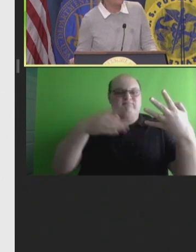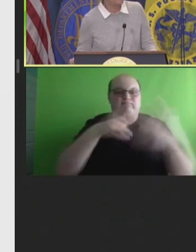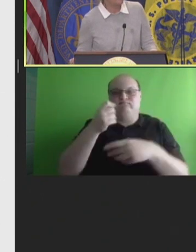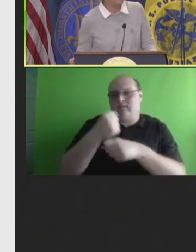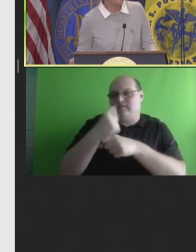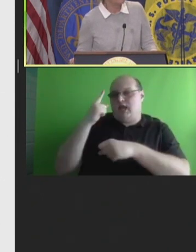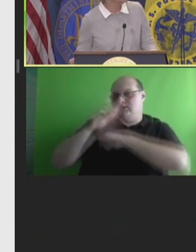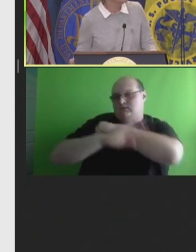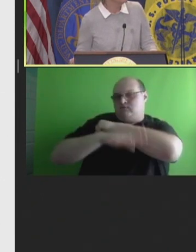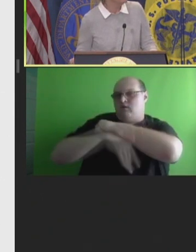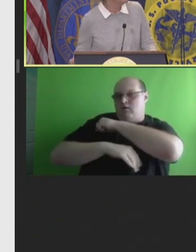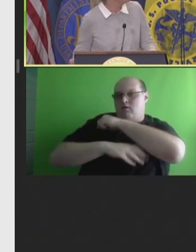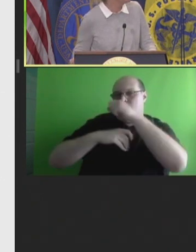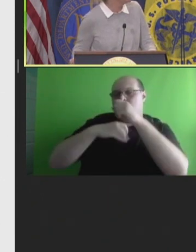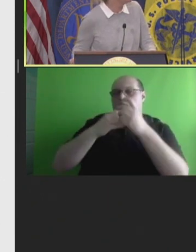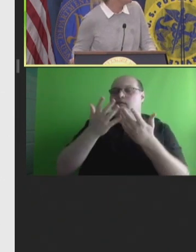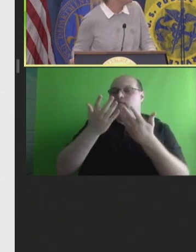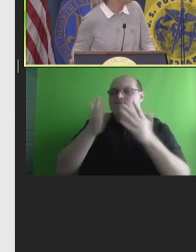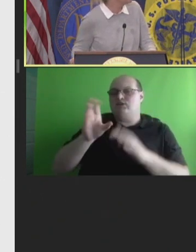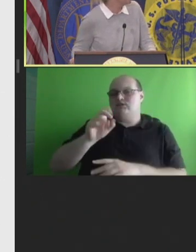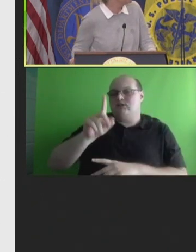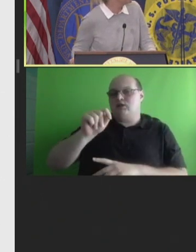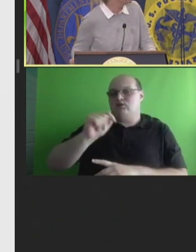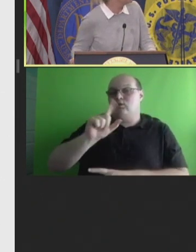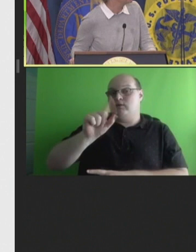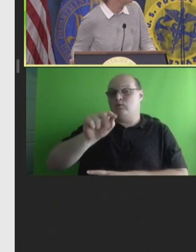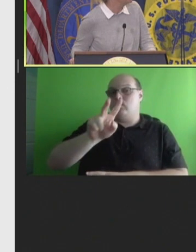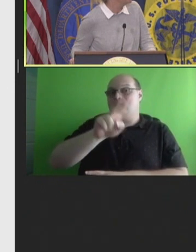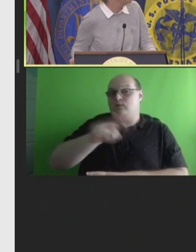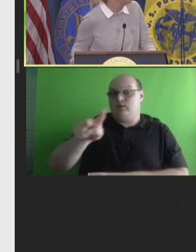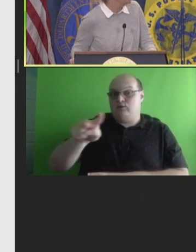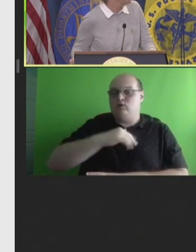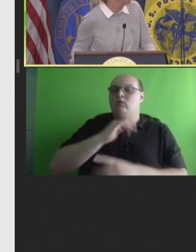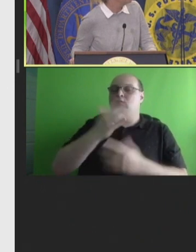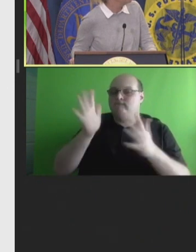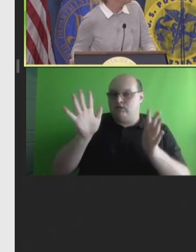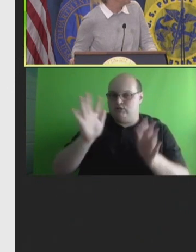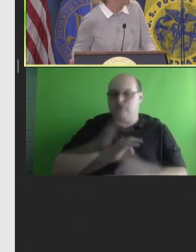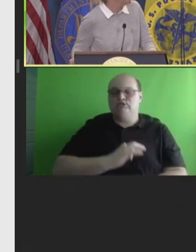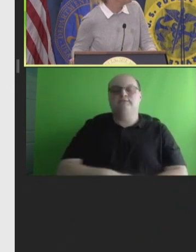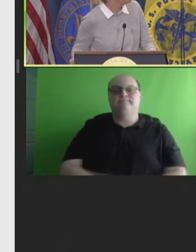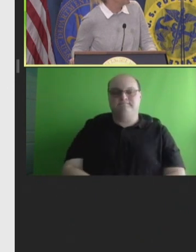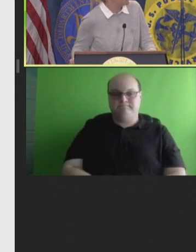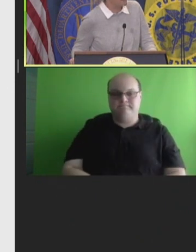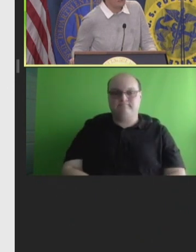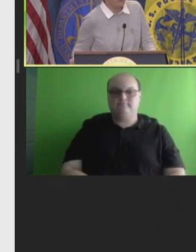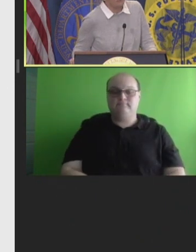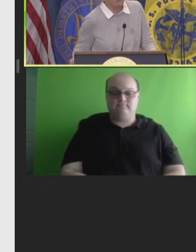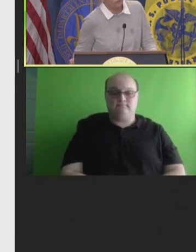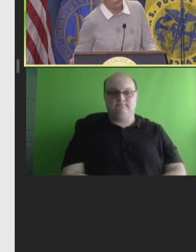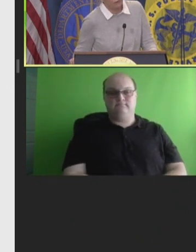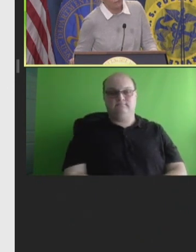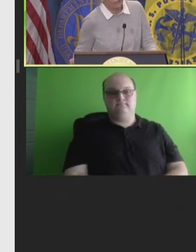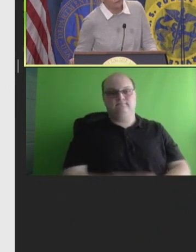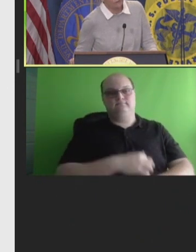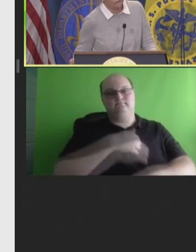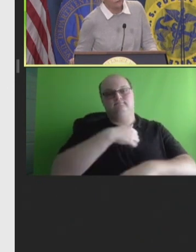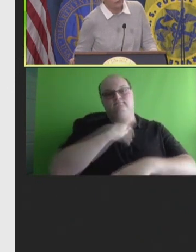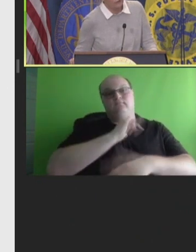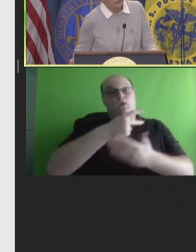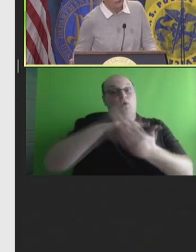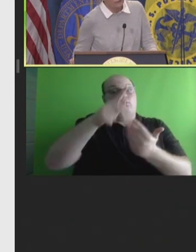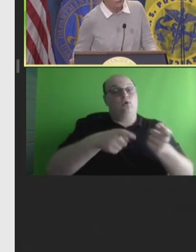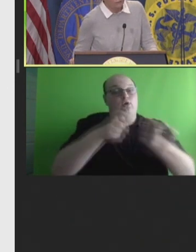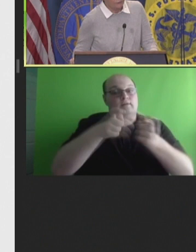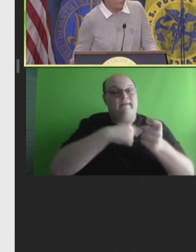it's -- it was concluded in October of 2022. And we asked immunization program managers to